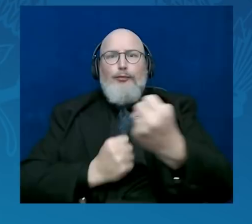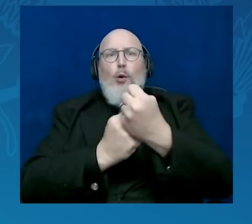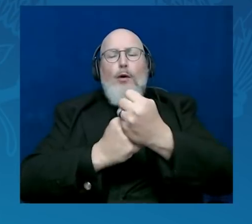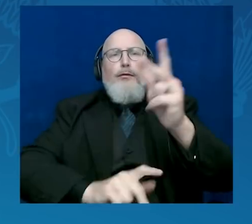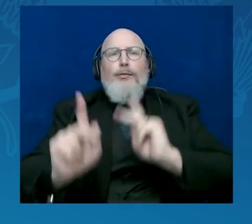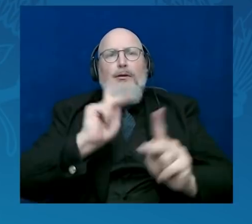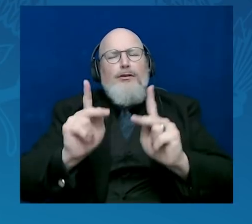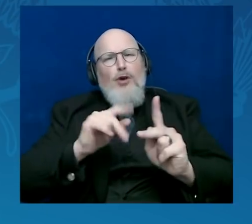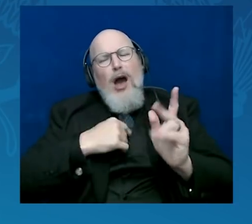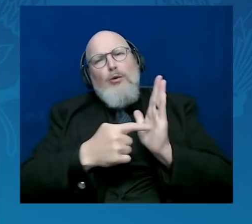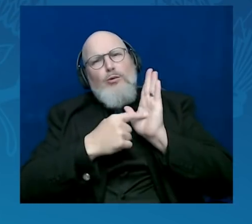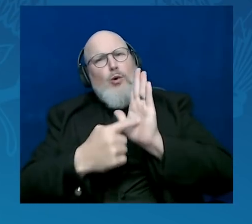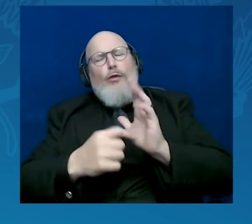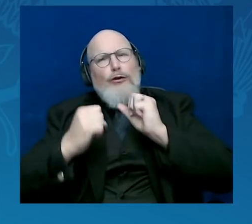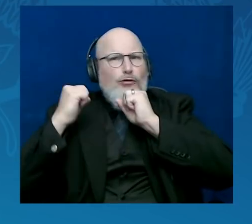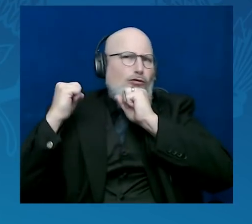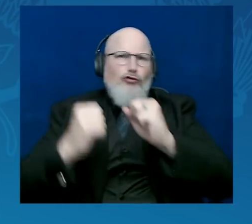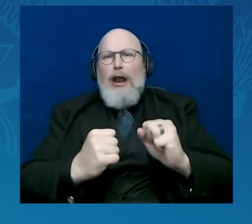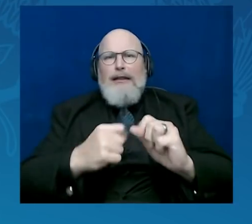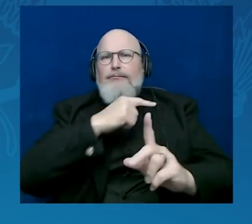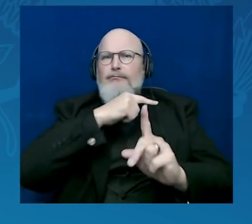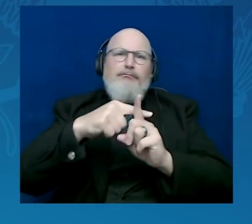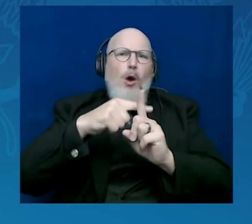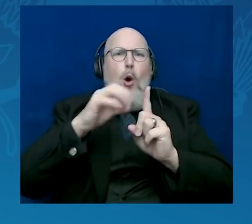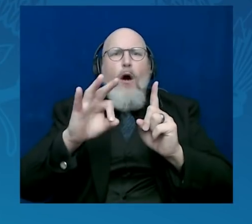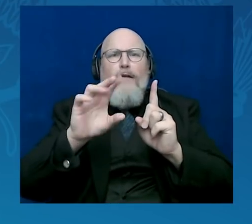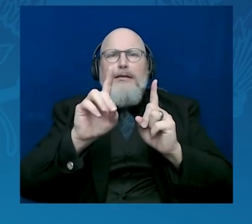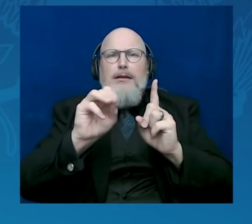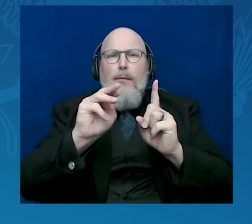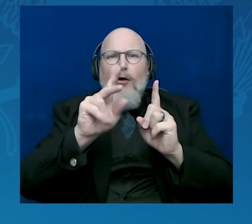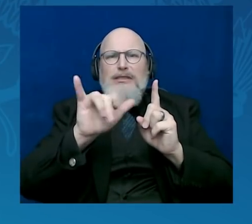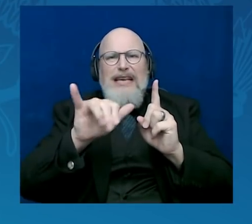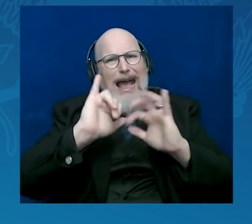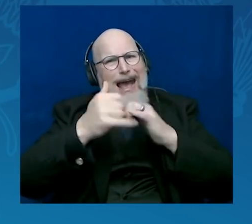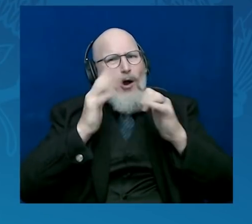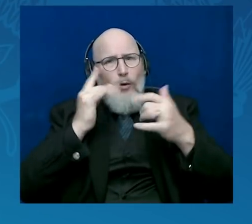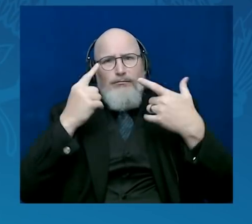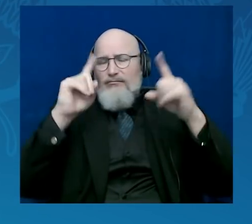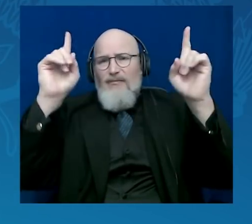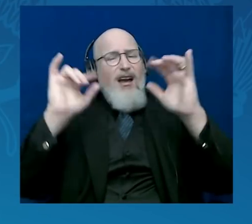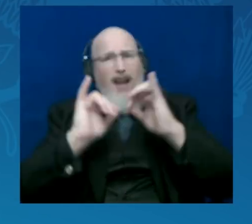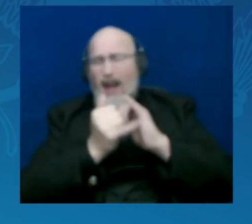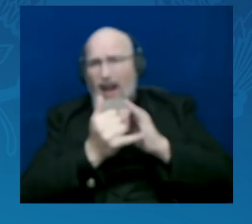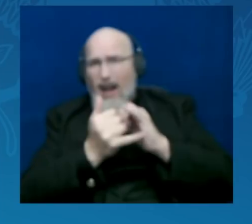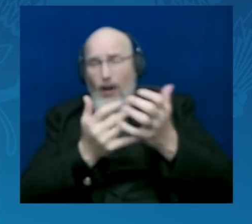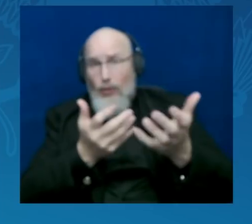and the way that democracies will prevail, one -- one measure of that will be: Does it actually deliver for the people?